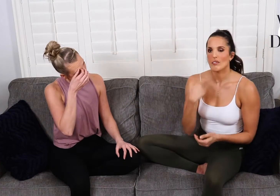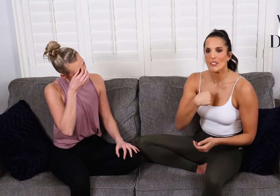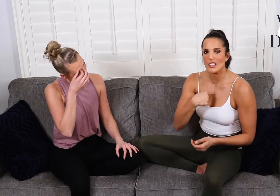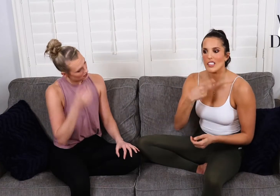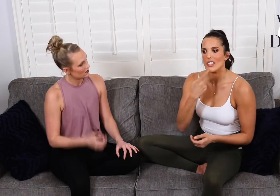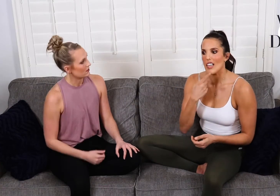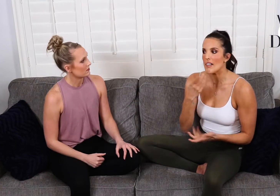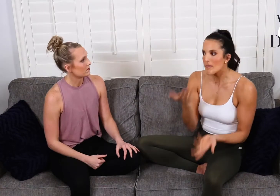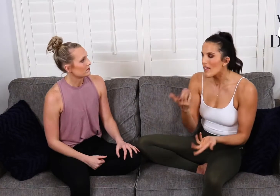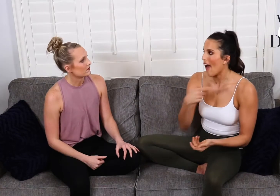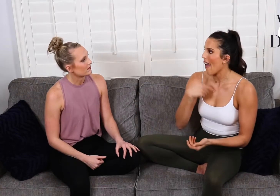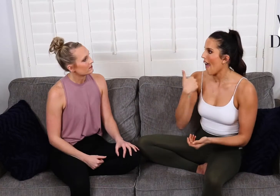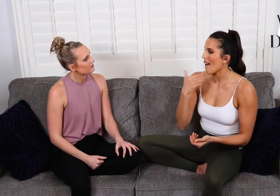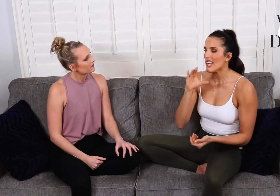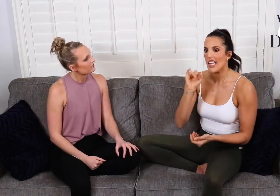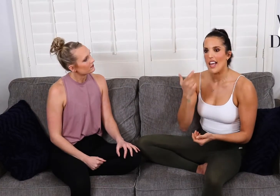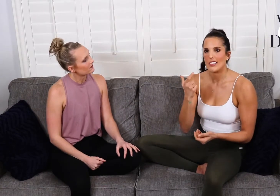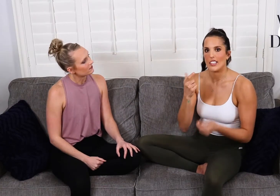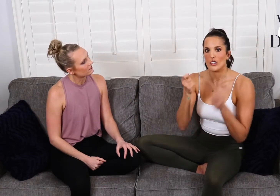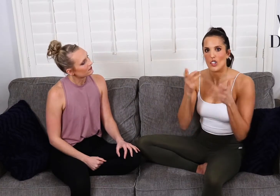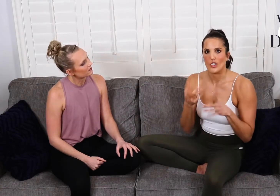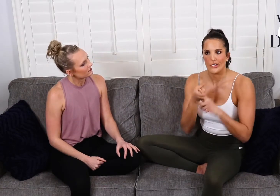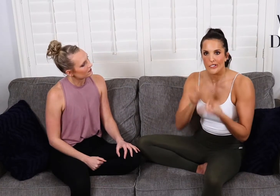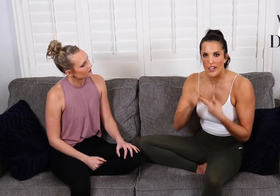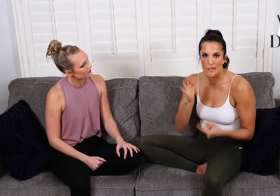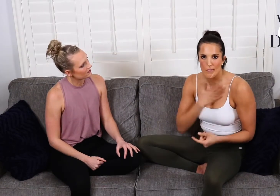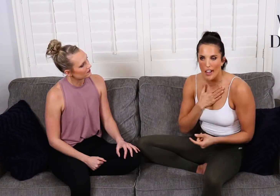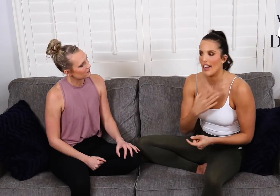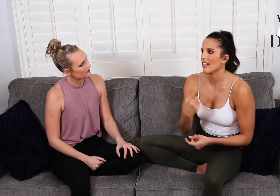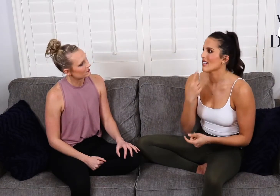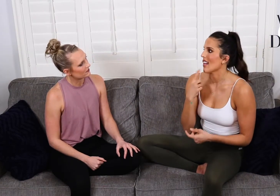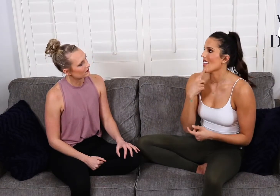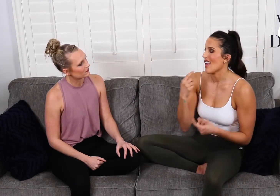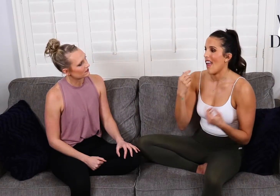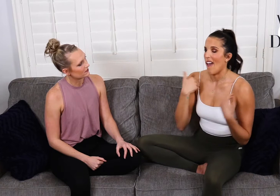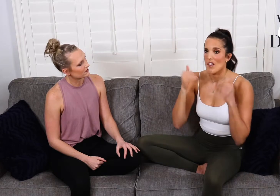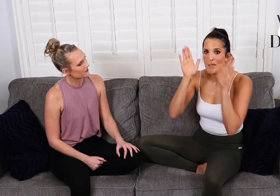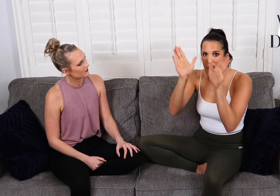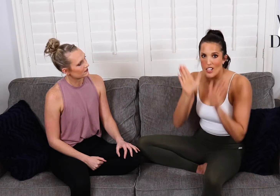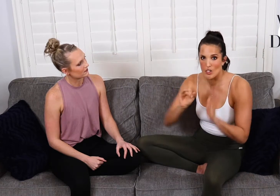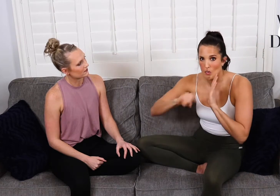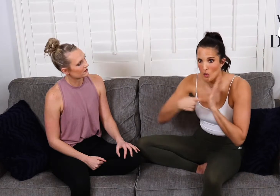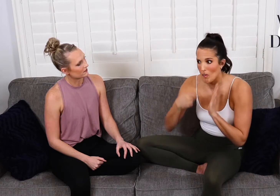me and said, “Hey, I have a casting director friend of mine and they said that they had this amazing